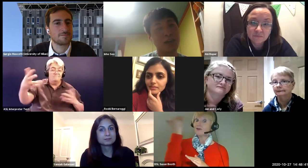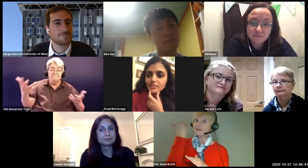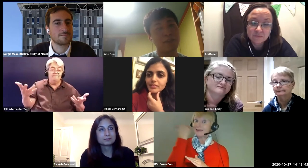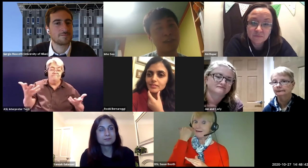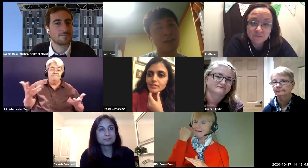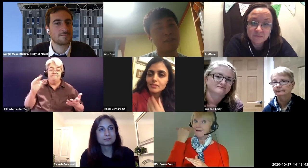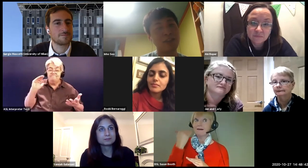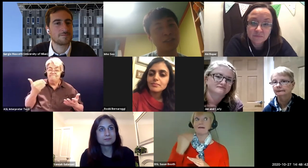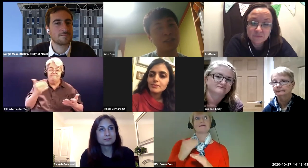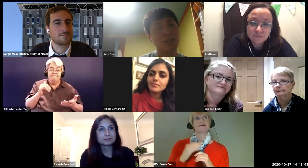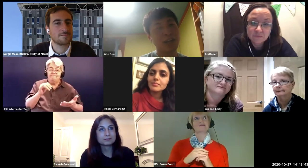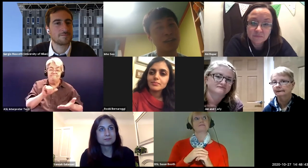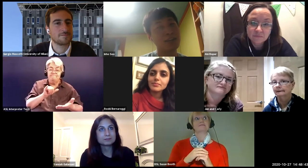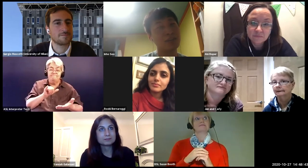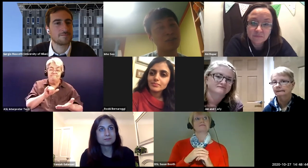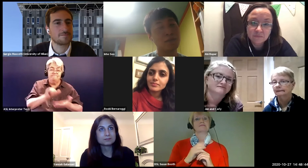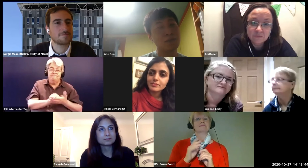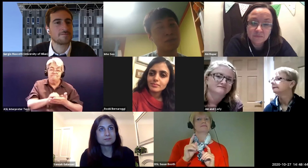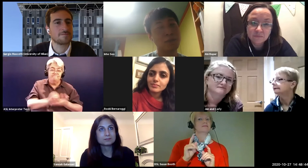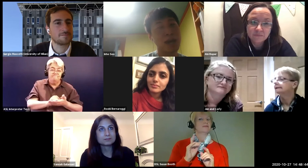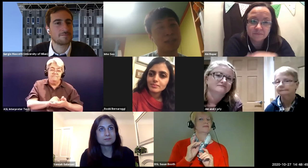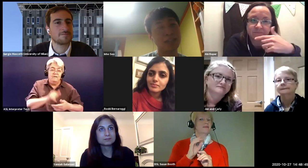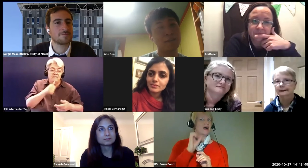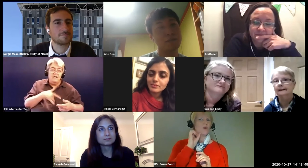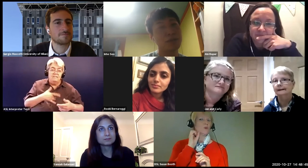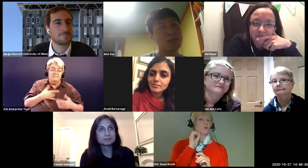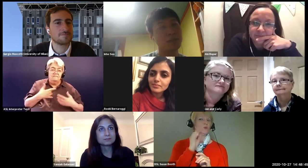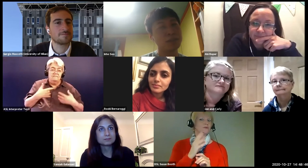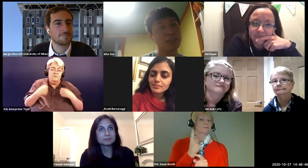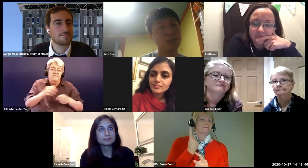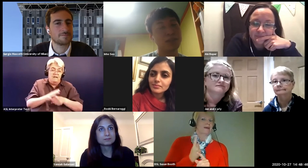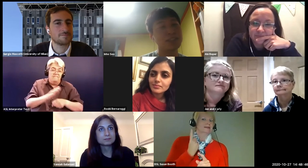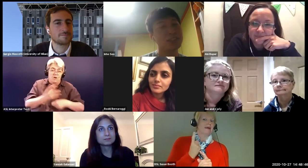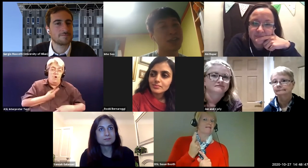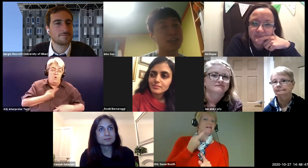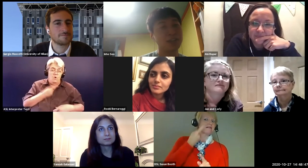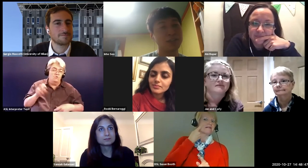have that have thoughts to try travel by myself but it was in the US so I could do